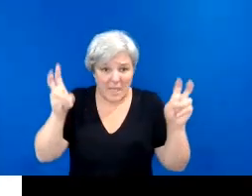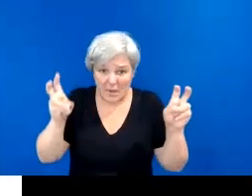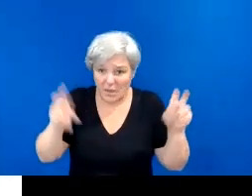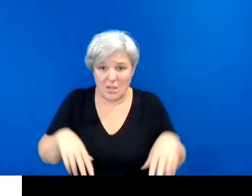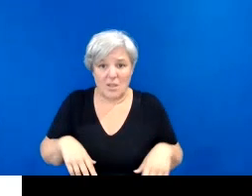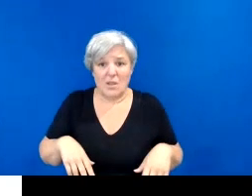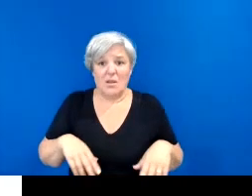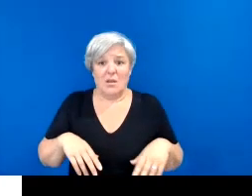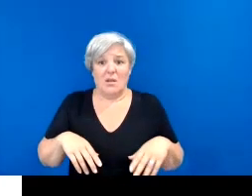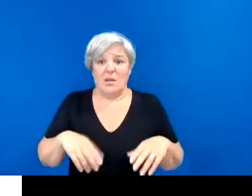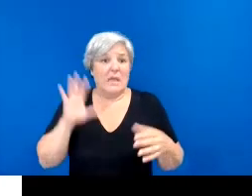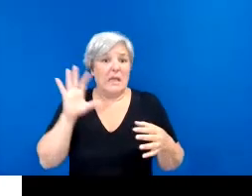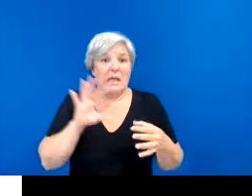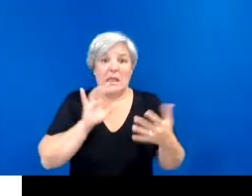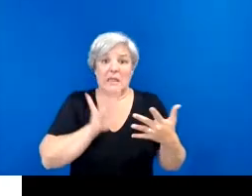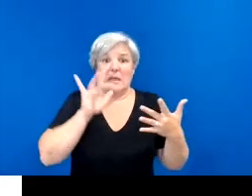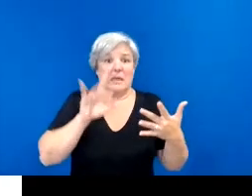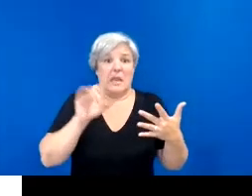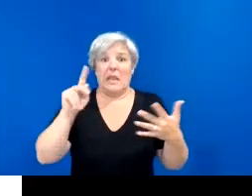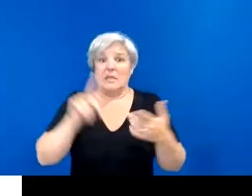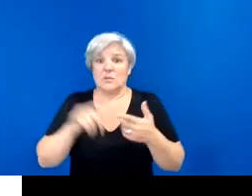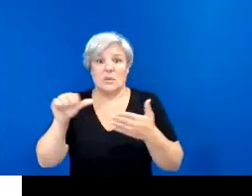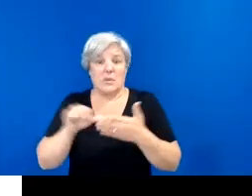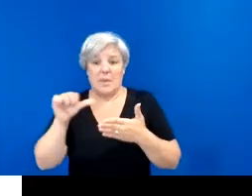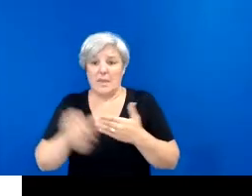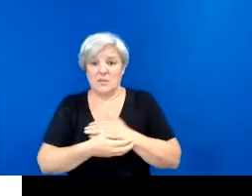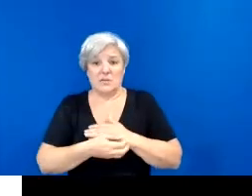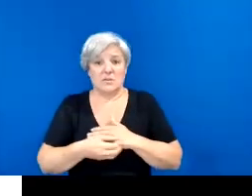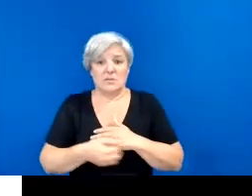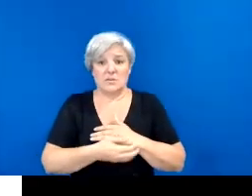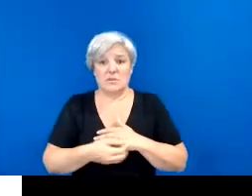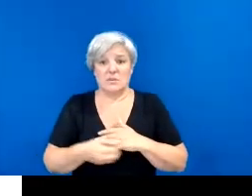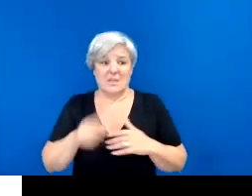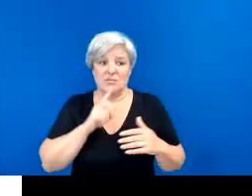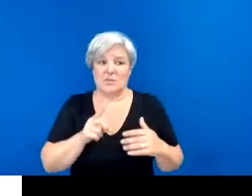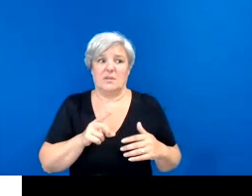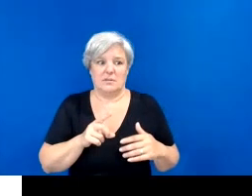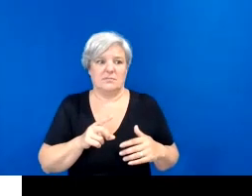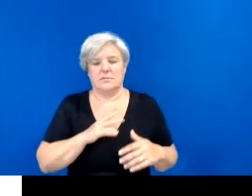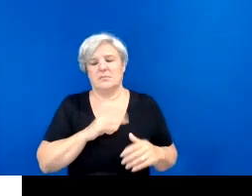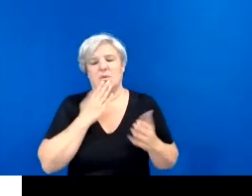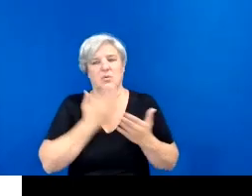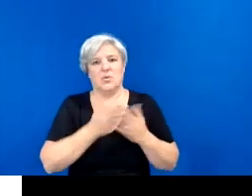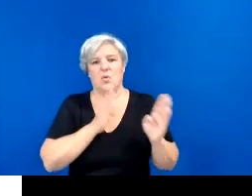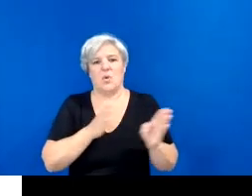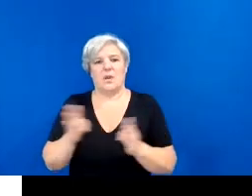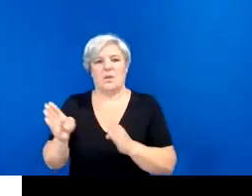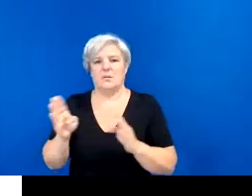You can just link to the page if you want to, and it's really nicely organized and readability is really great.